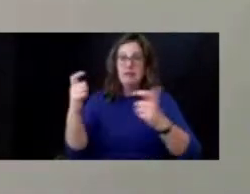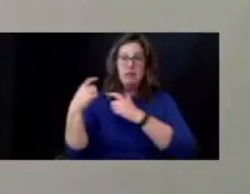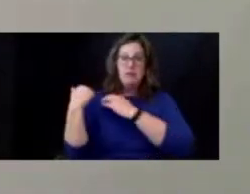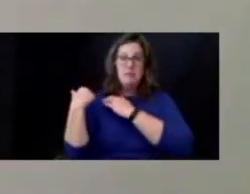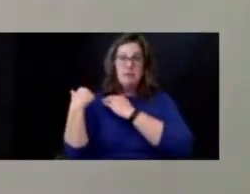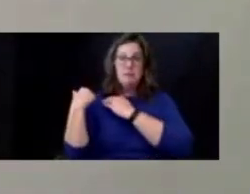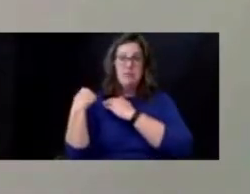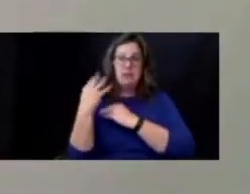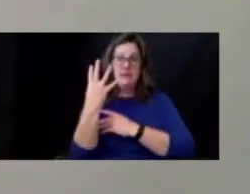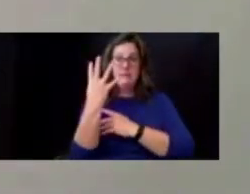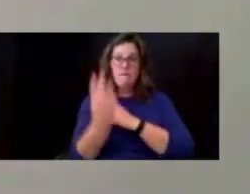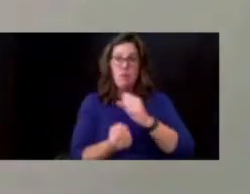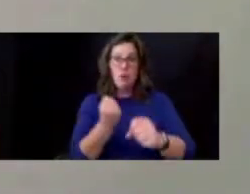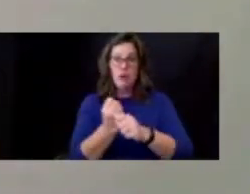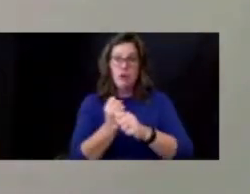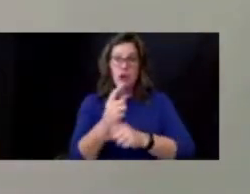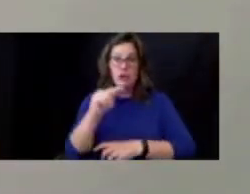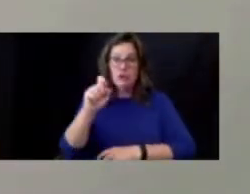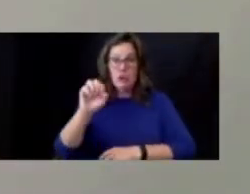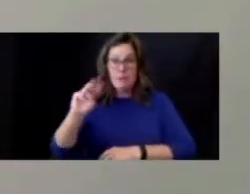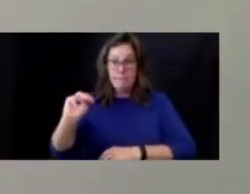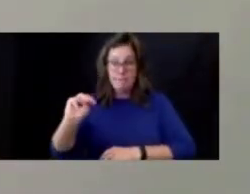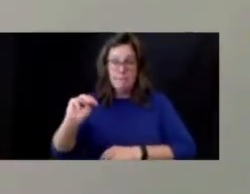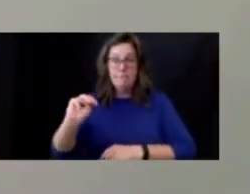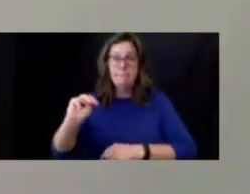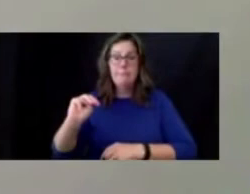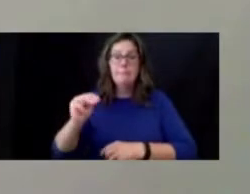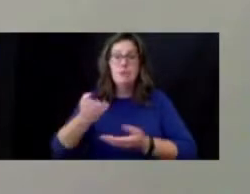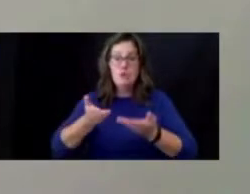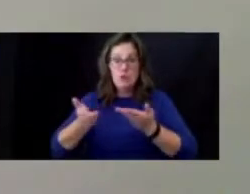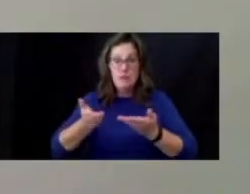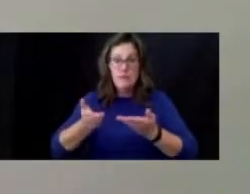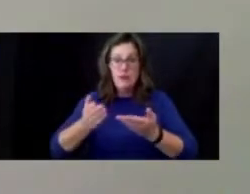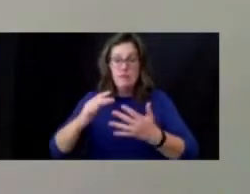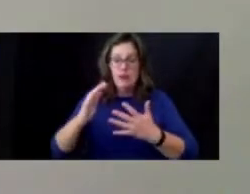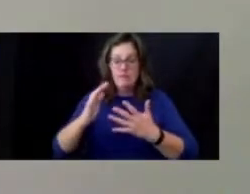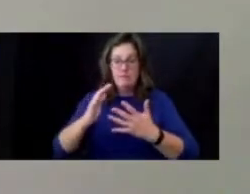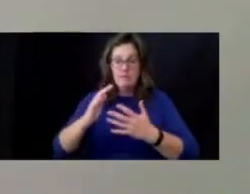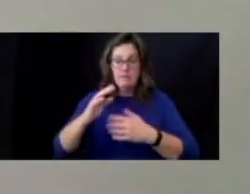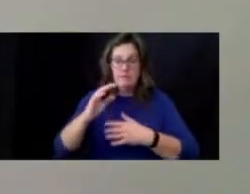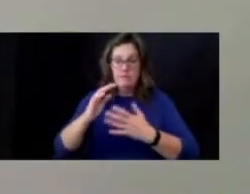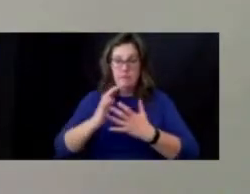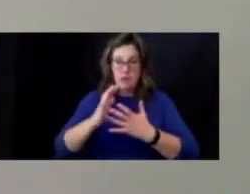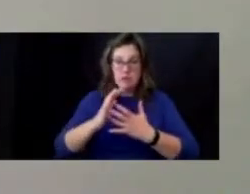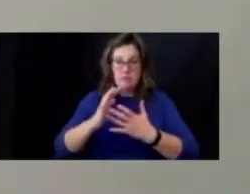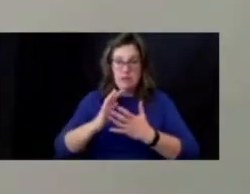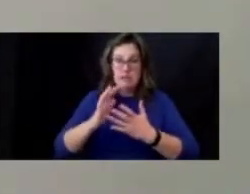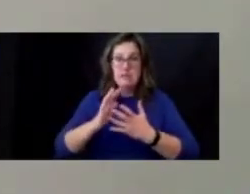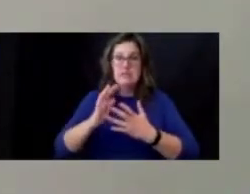term and in my freshman legislative session i was able to introduce eight pieces of legislation